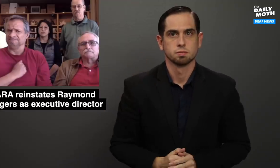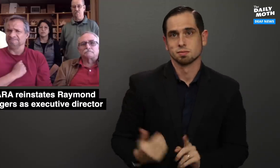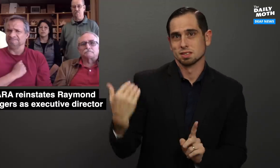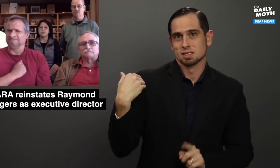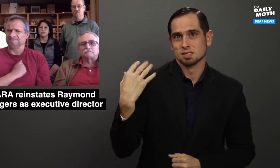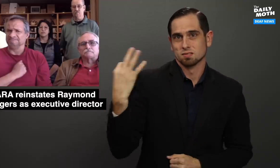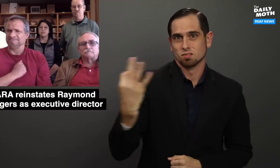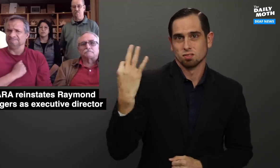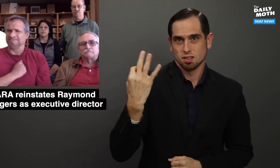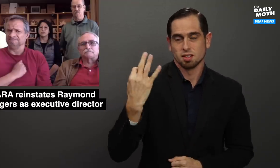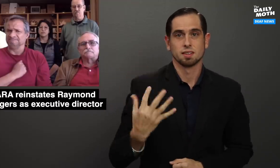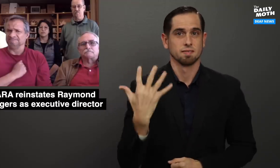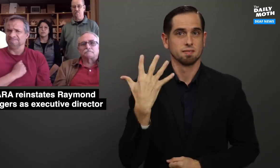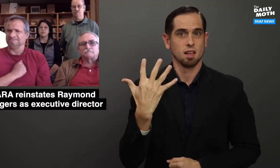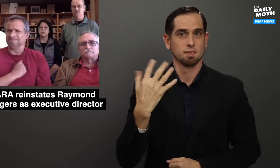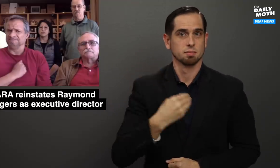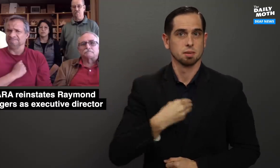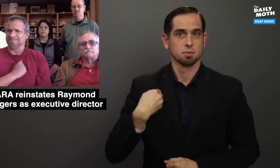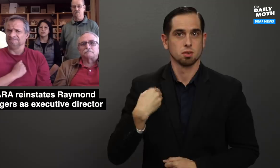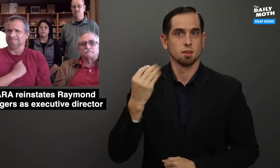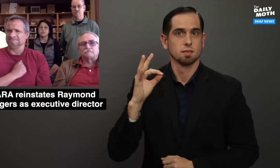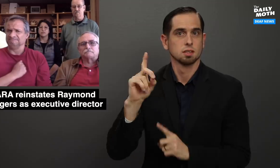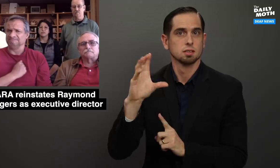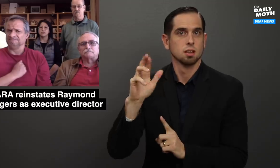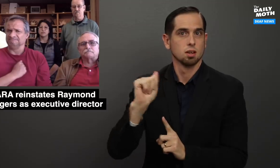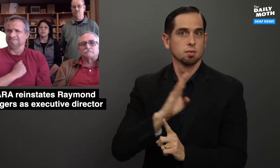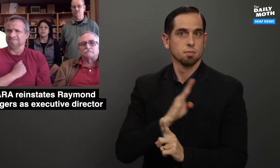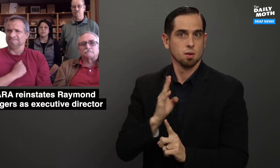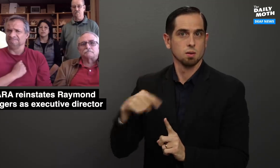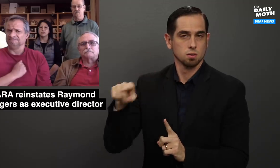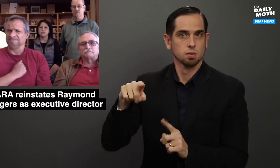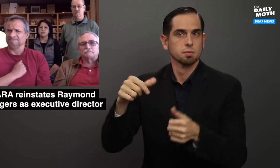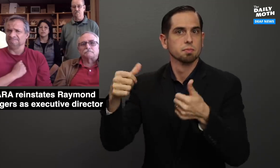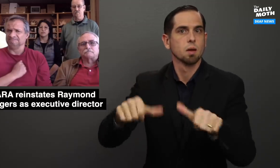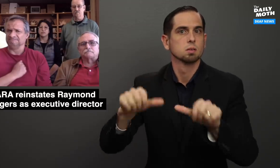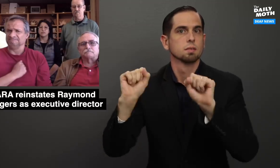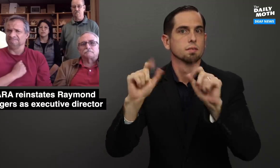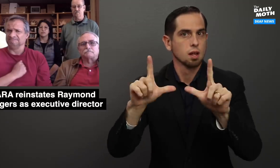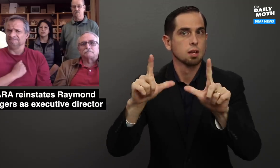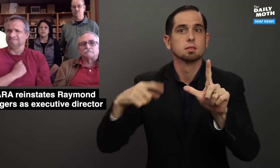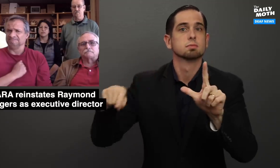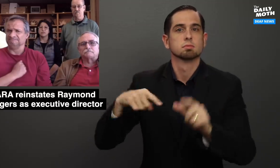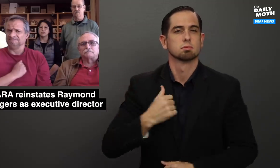On Friday, five members of the DCARA board posted a vlog